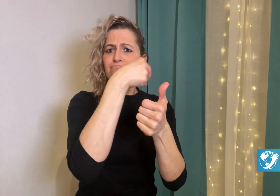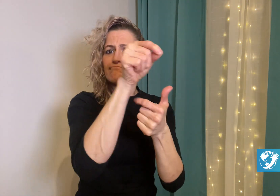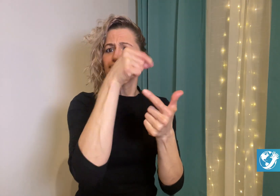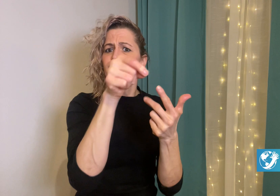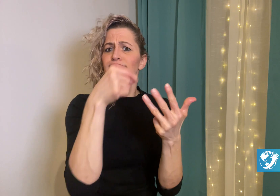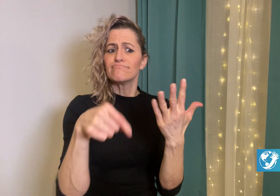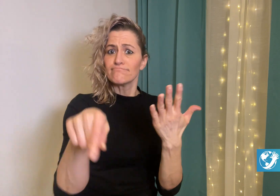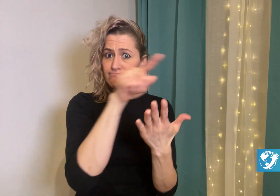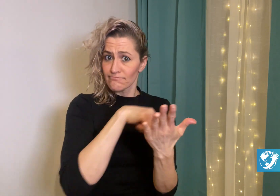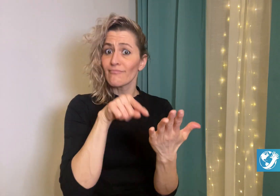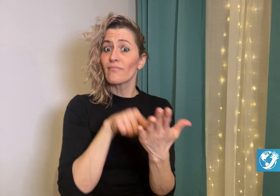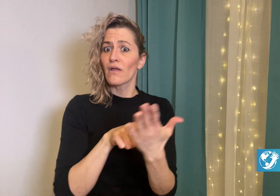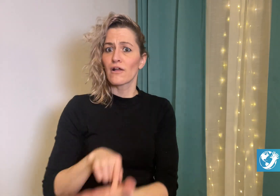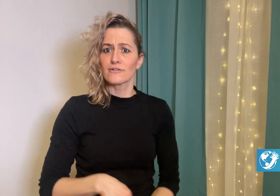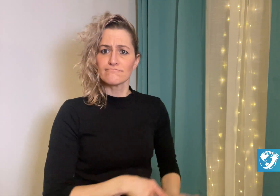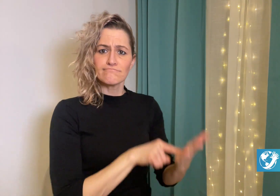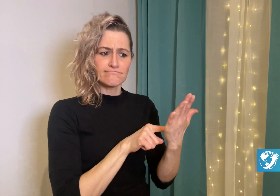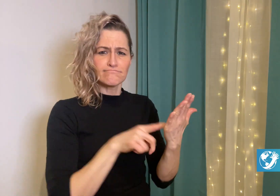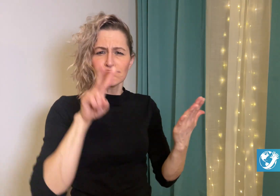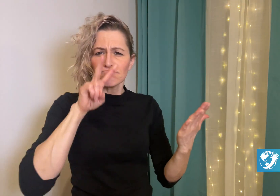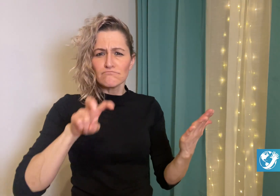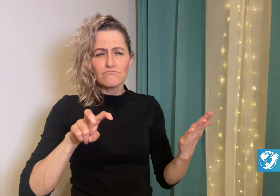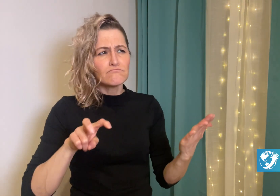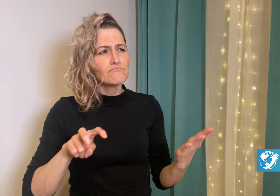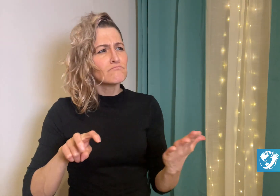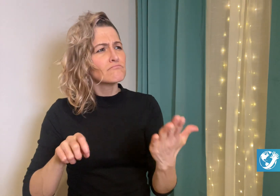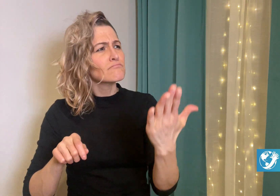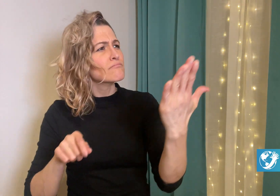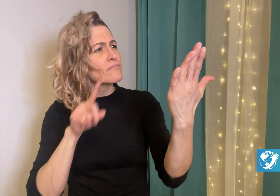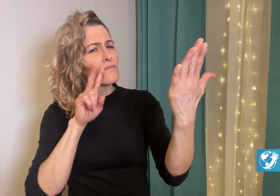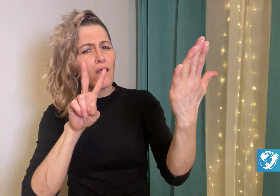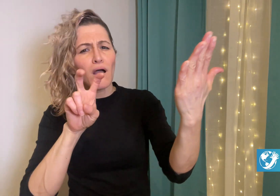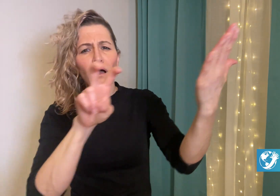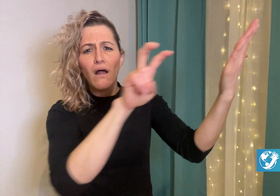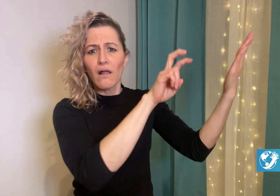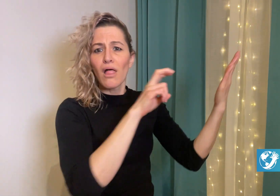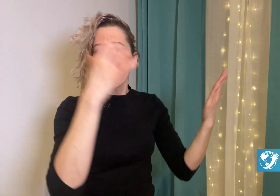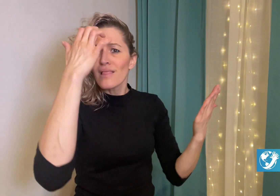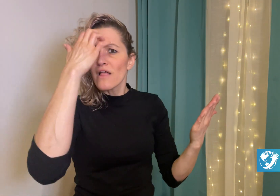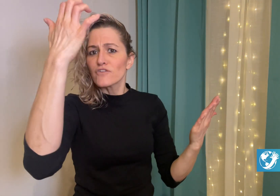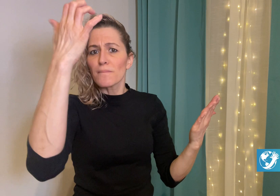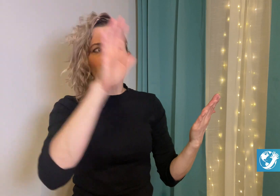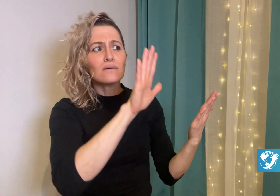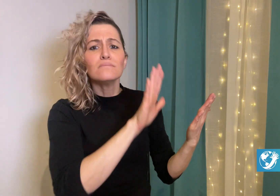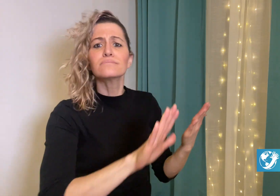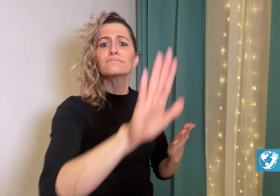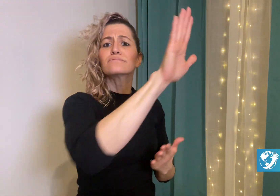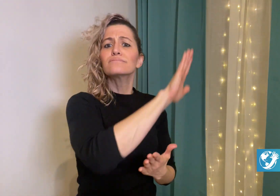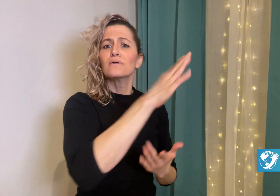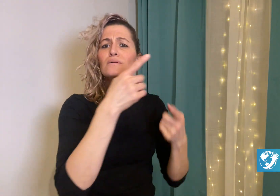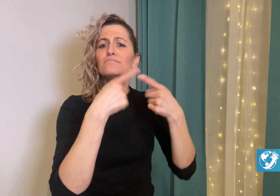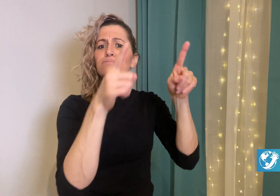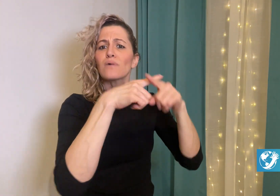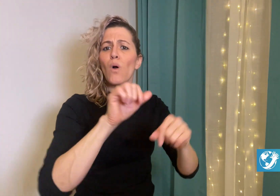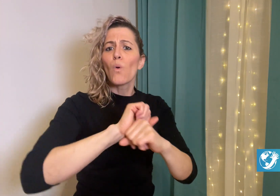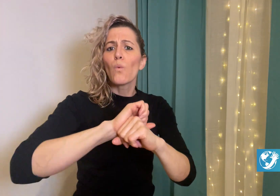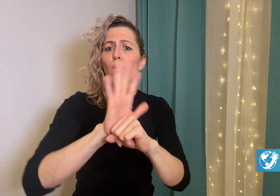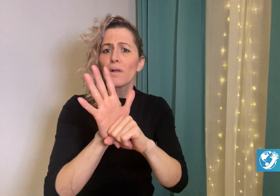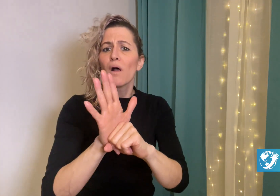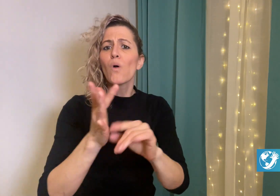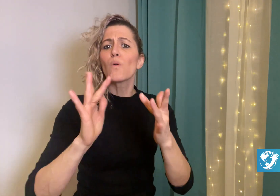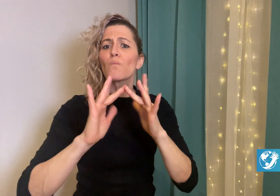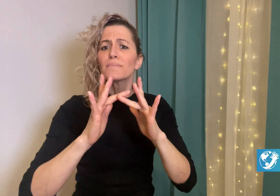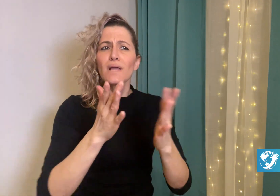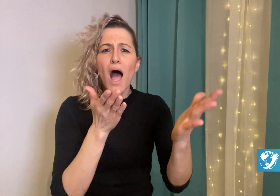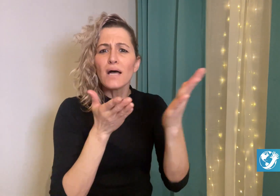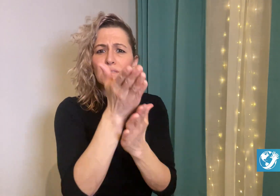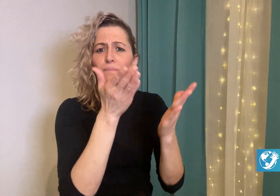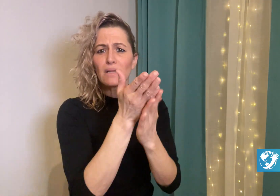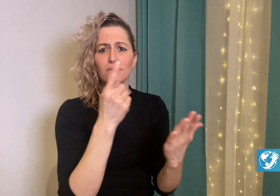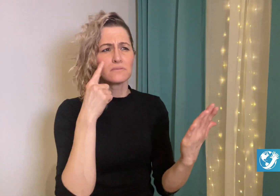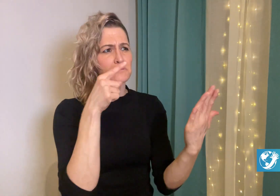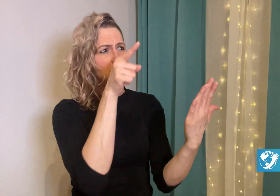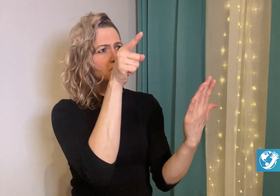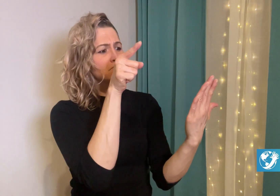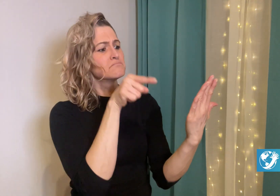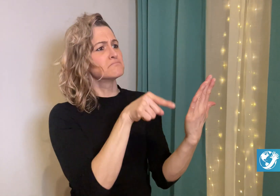was used to evaluate the accessibility of governments’ COVID-19 websites.